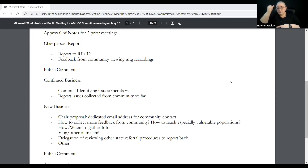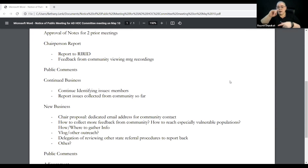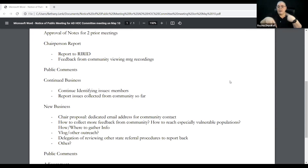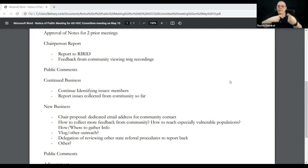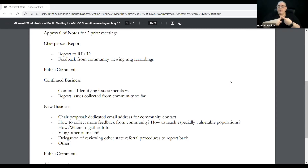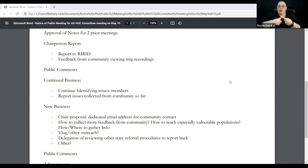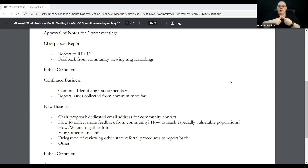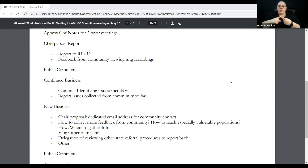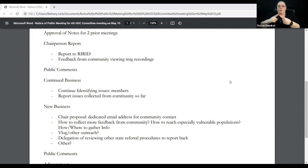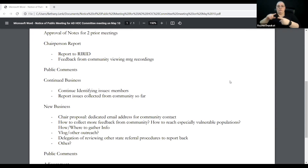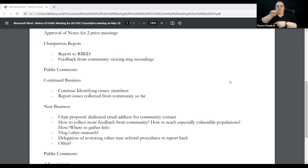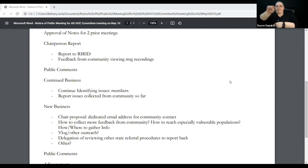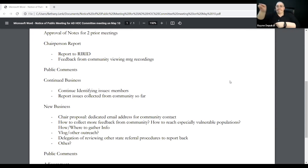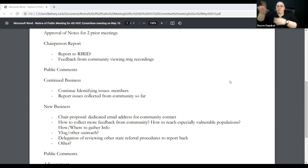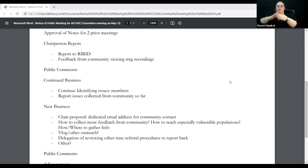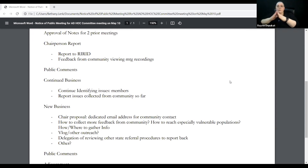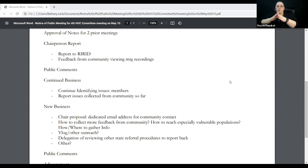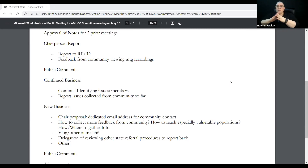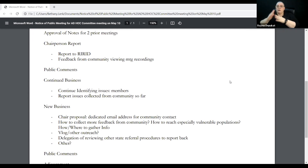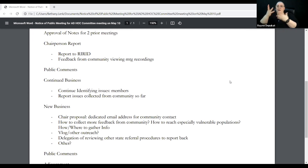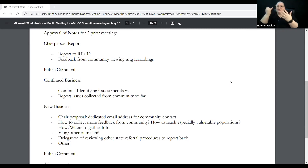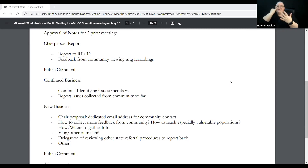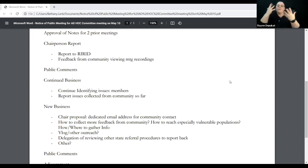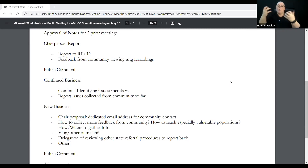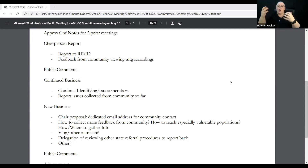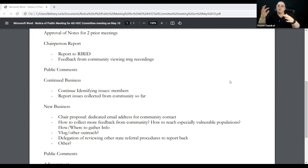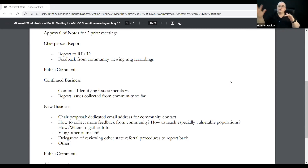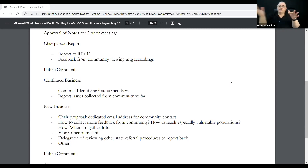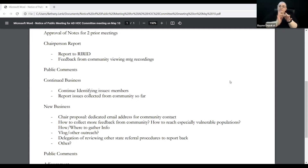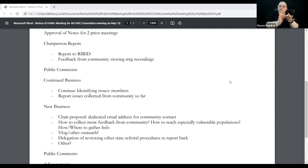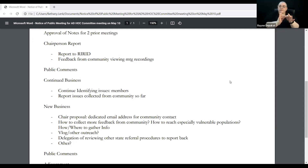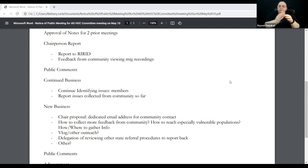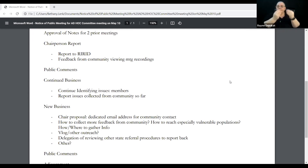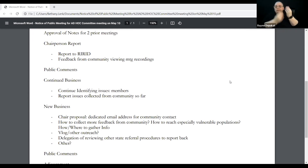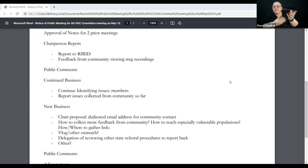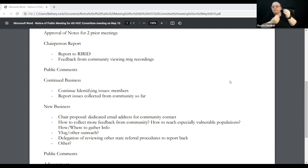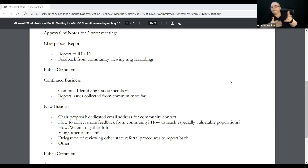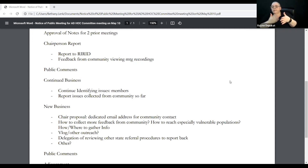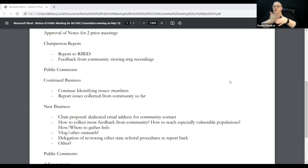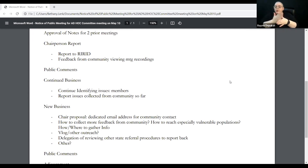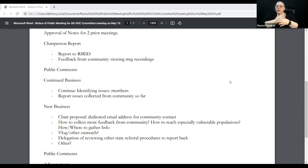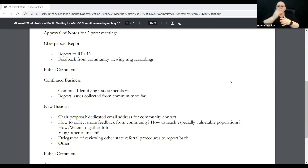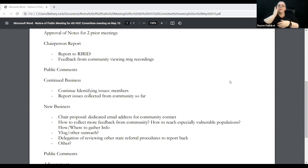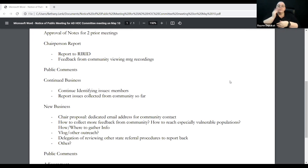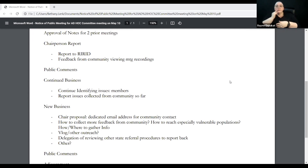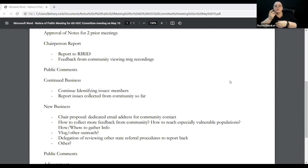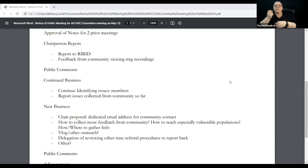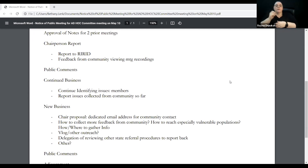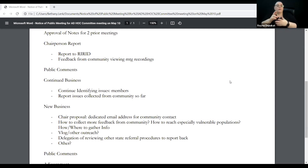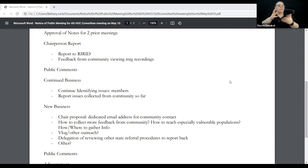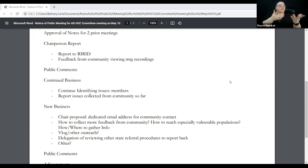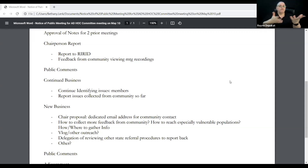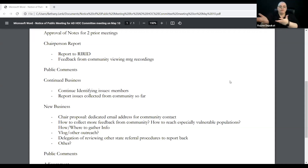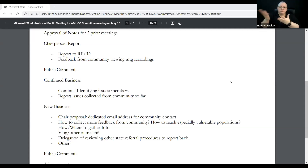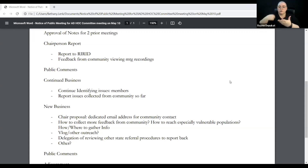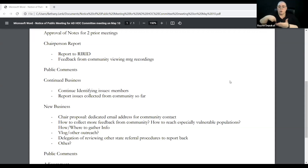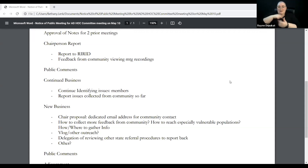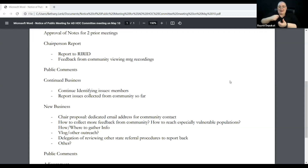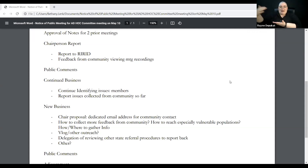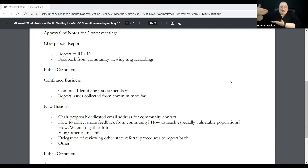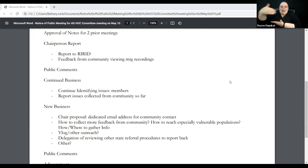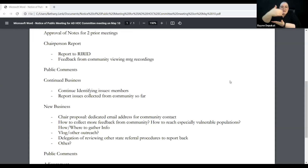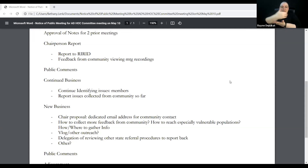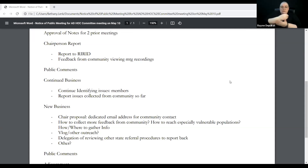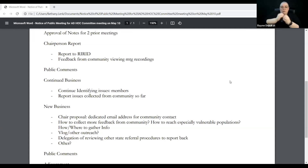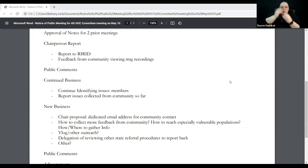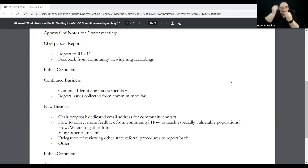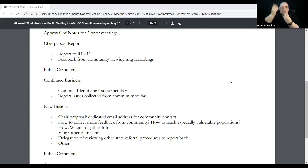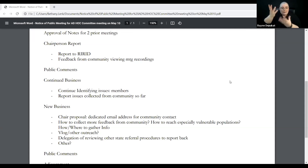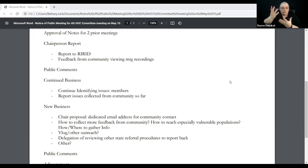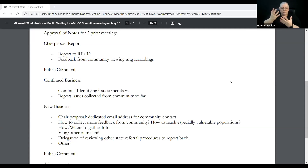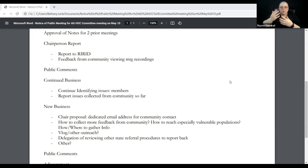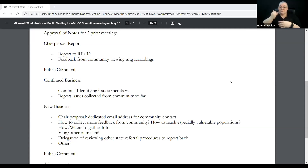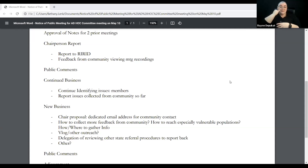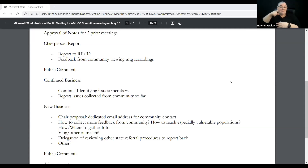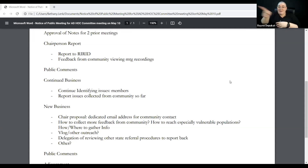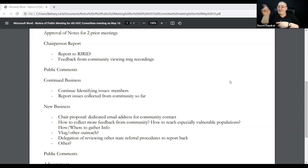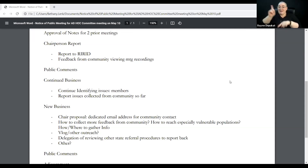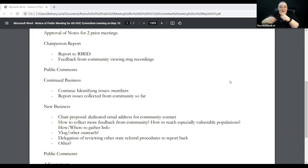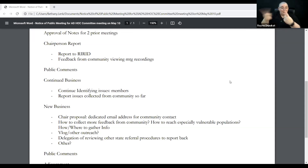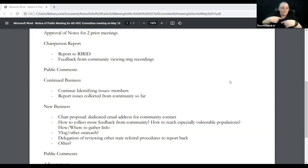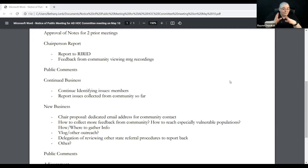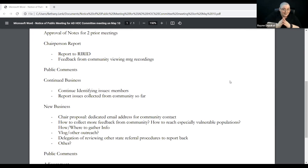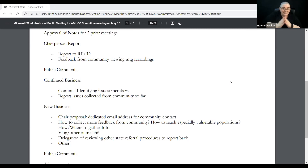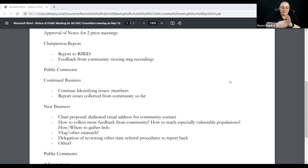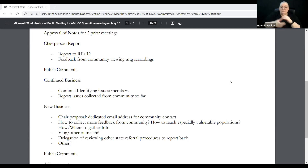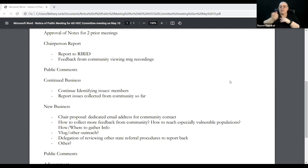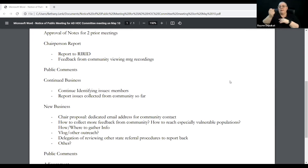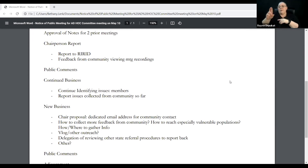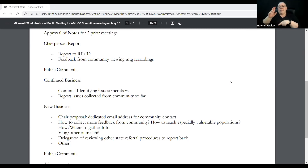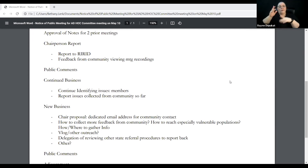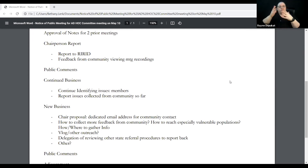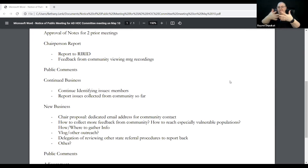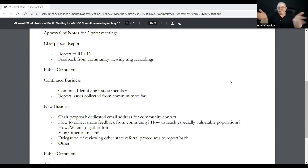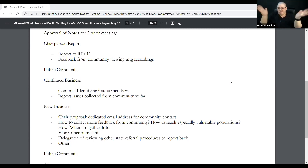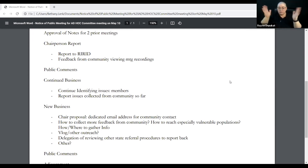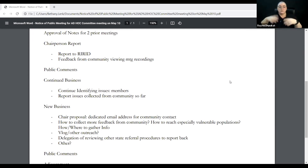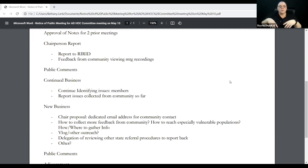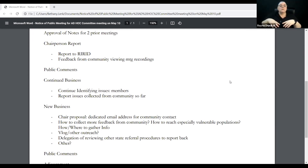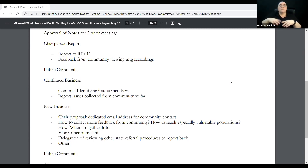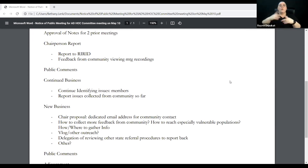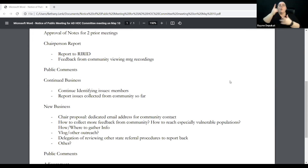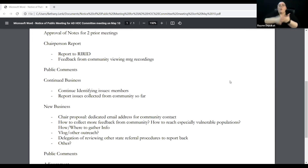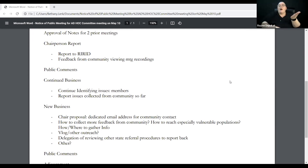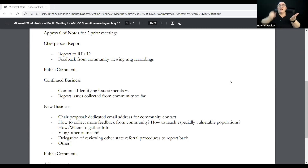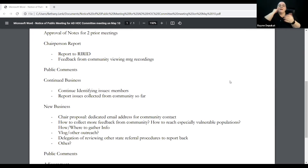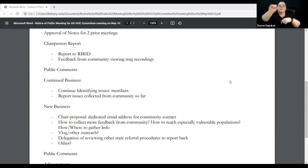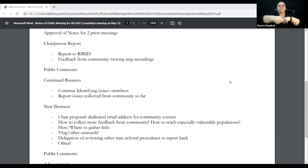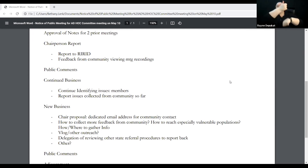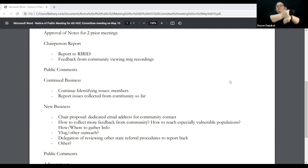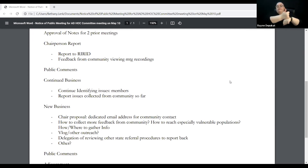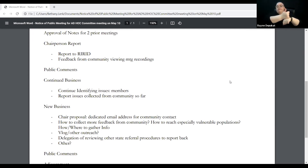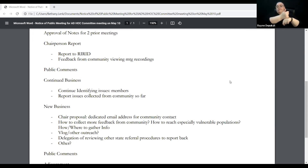But when idea would be about the community, if they wanted to have one place of contact one point of contact to share and be able to express and collect more ideas those who can't come to the meeting, and whatnot.